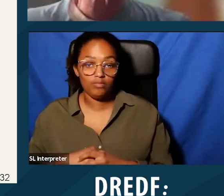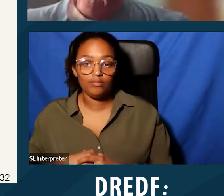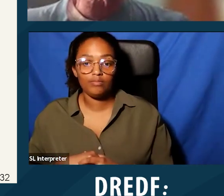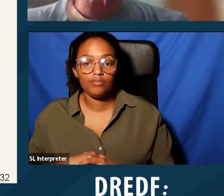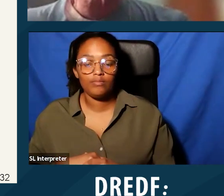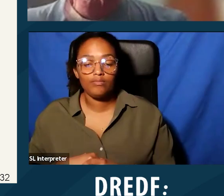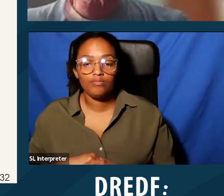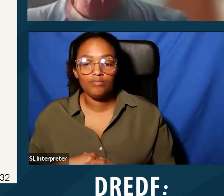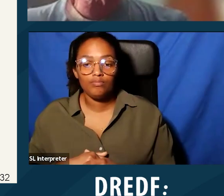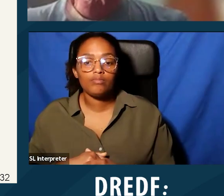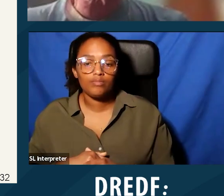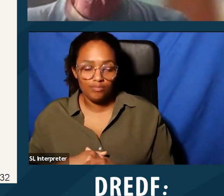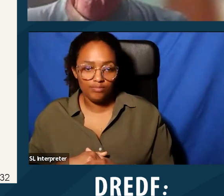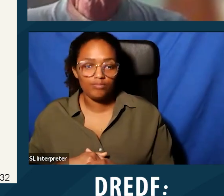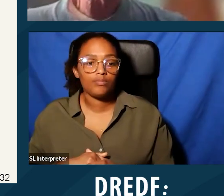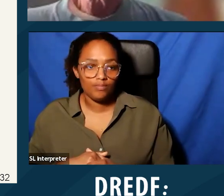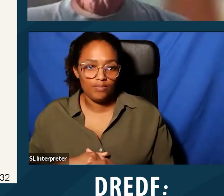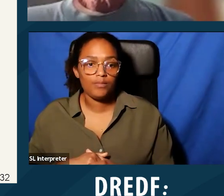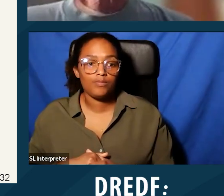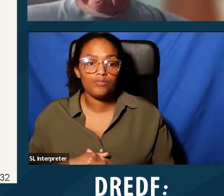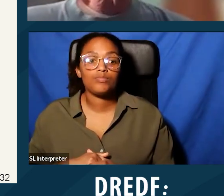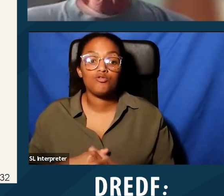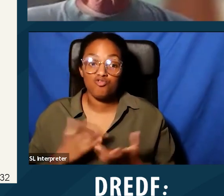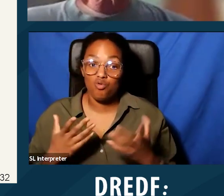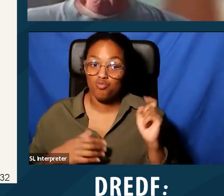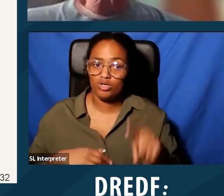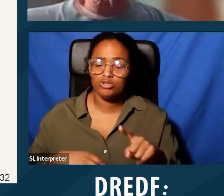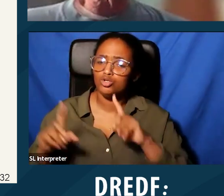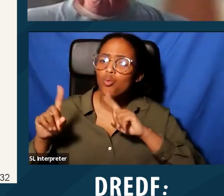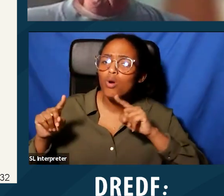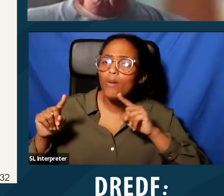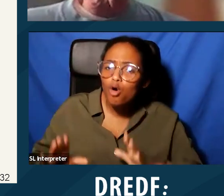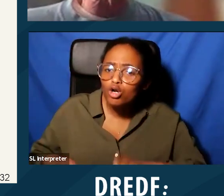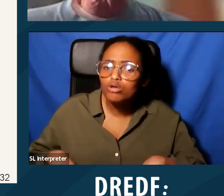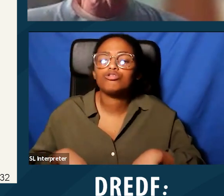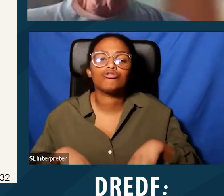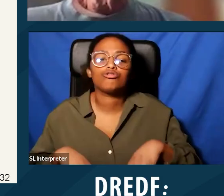And, again, to reporters, what do we say to reporters or on social media ‑‑ excuse